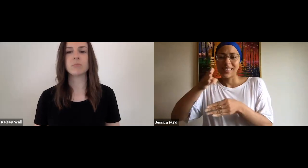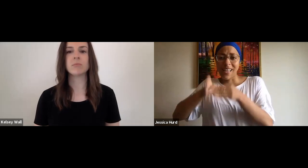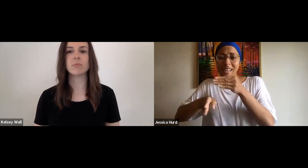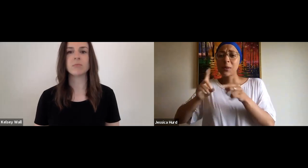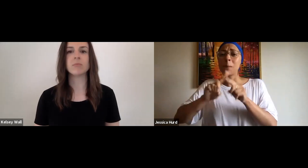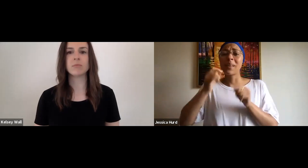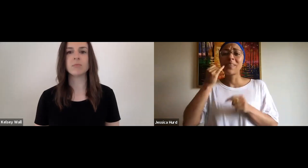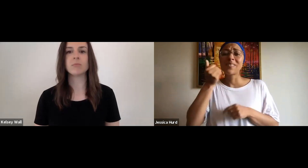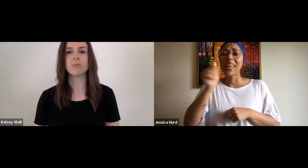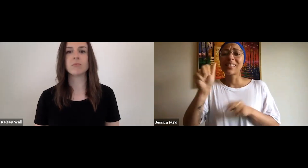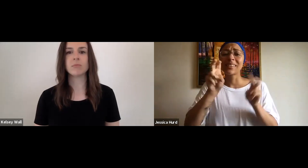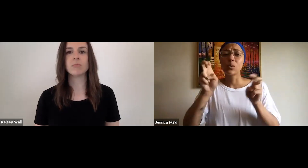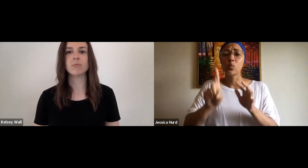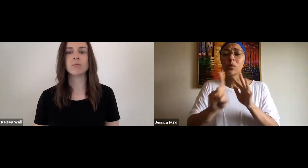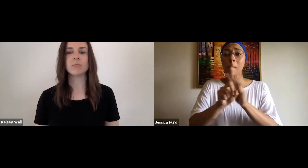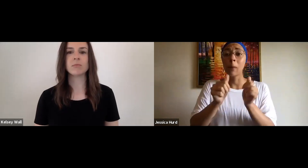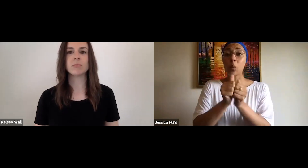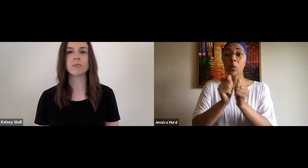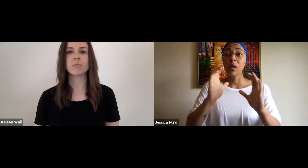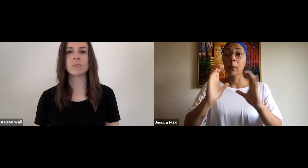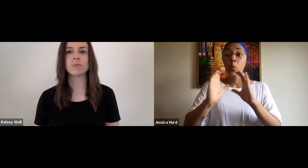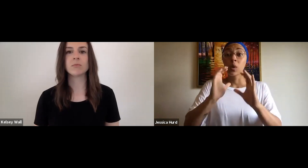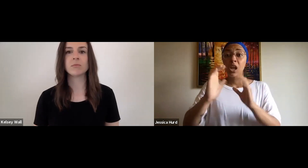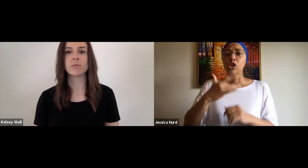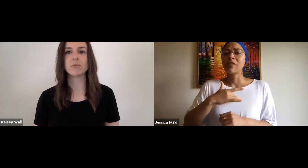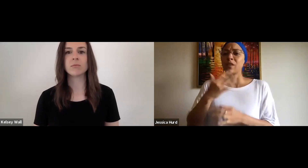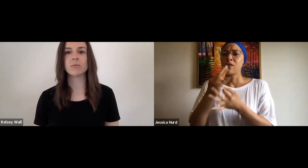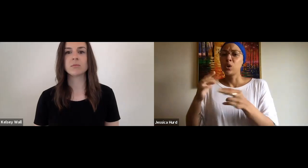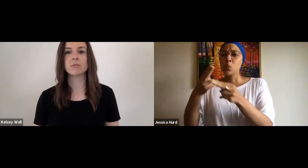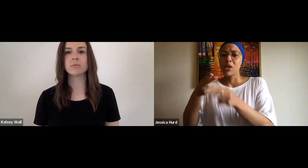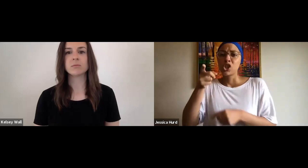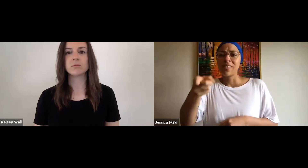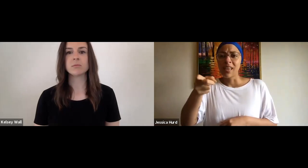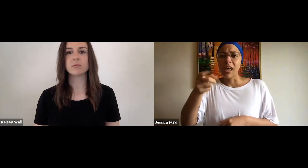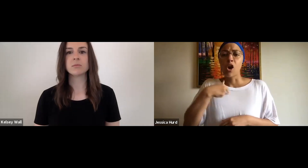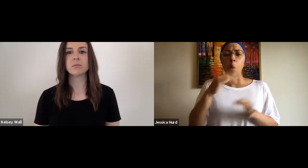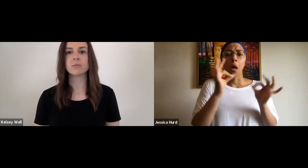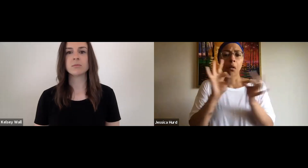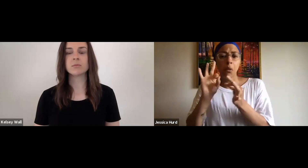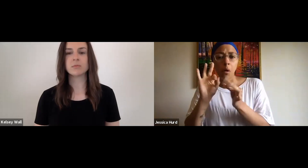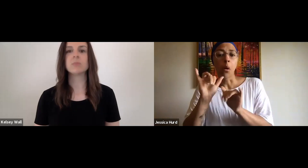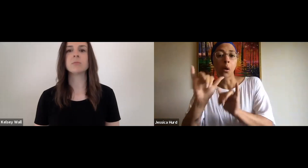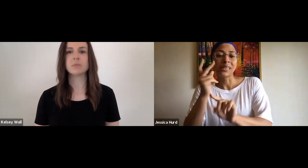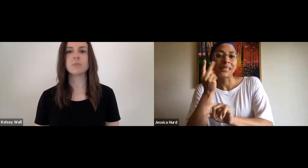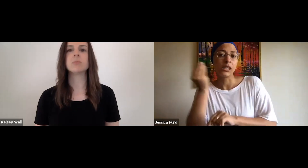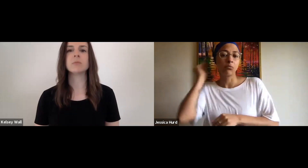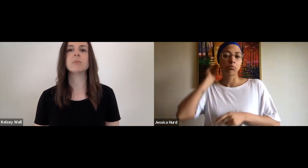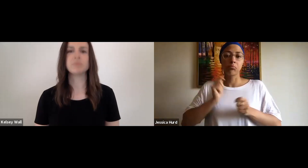discussion open that you can put question and answers in and any issues that pop up or any communication needs that pop up.